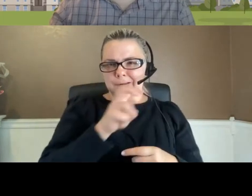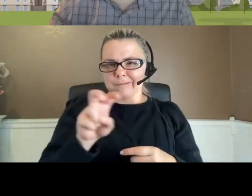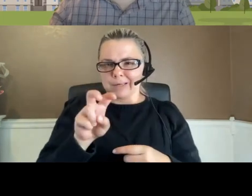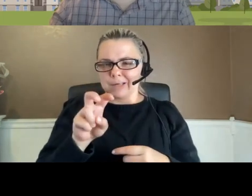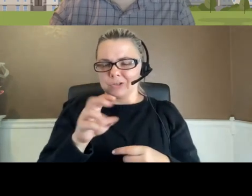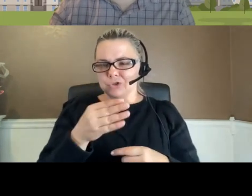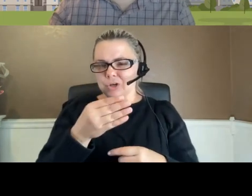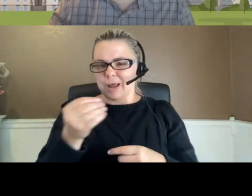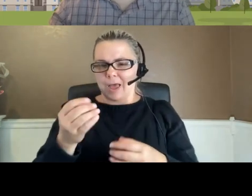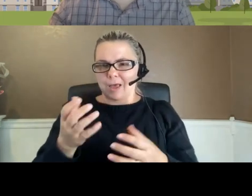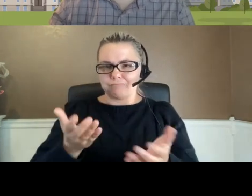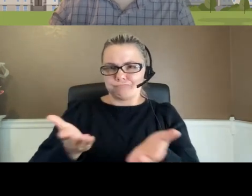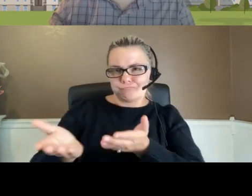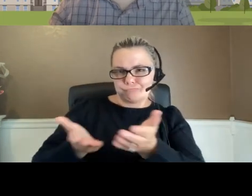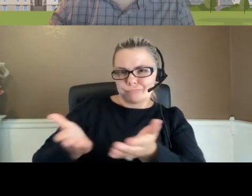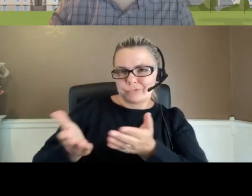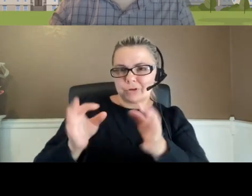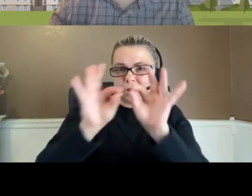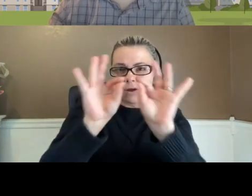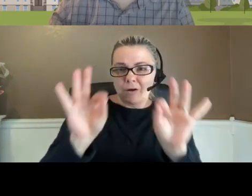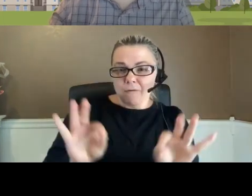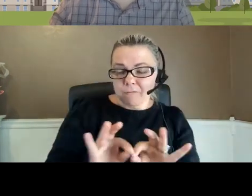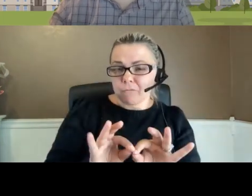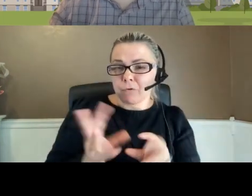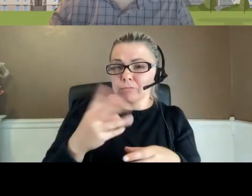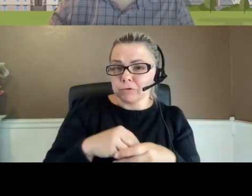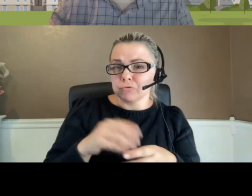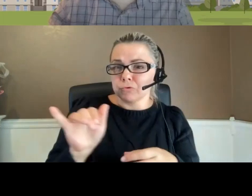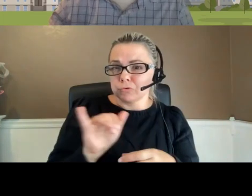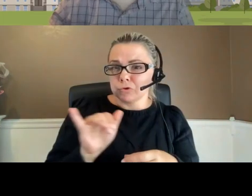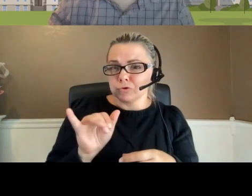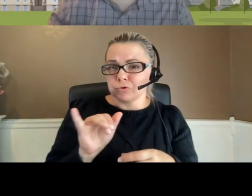forms as part of this too, like how we interact with forms and WAVE can can identify